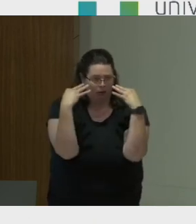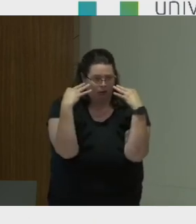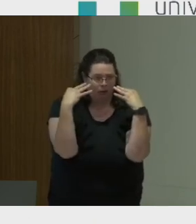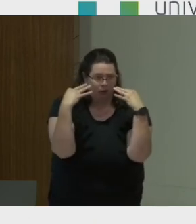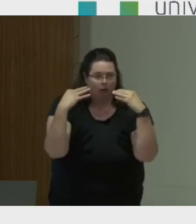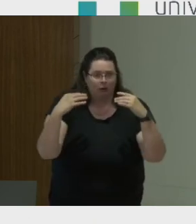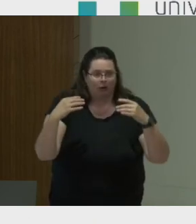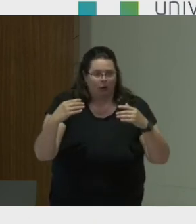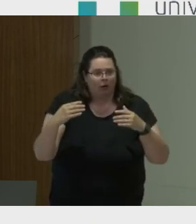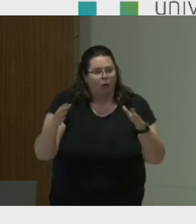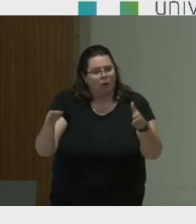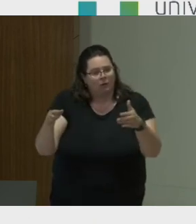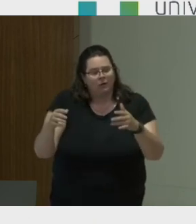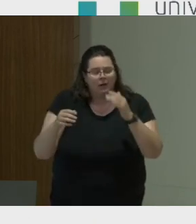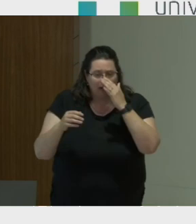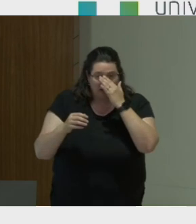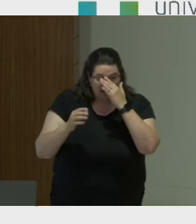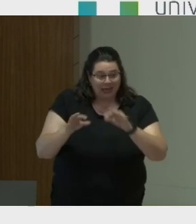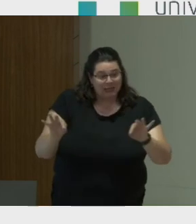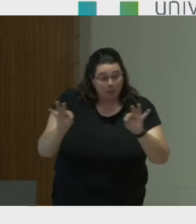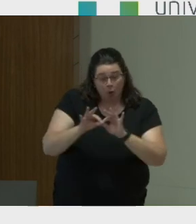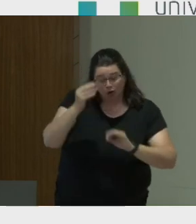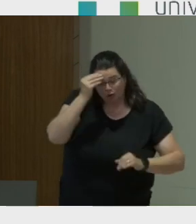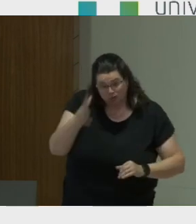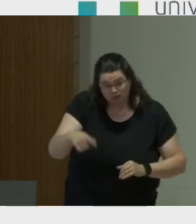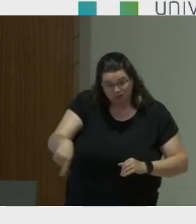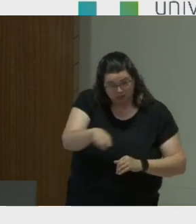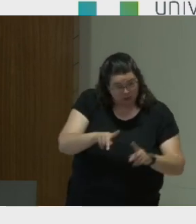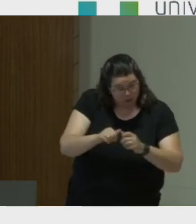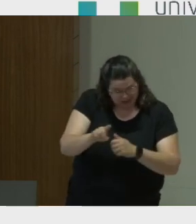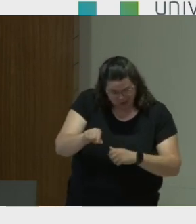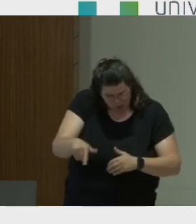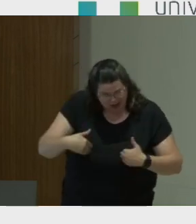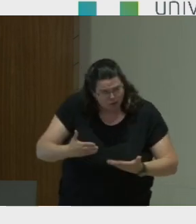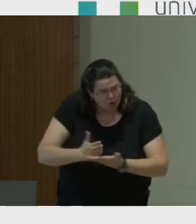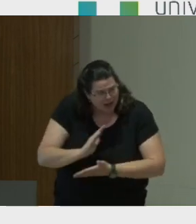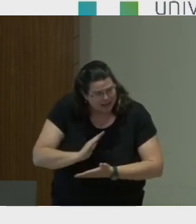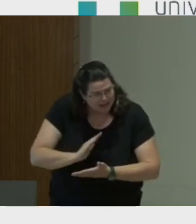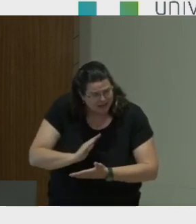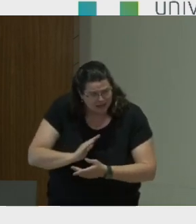It's important to inform them about their rights, that they have rights in institutionalized